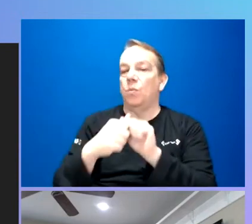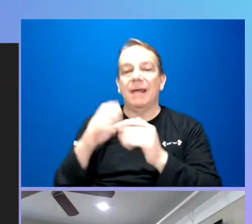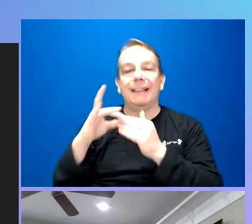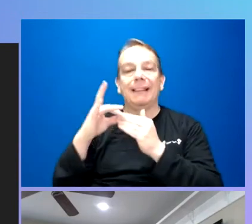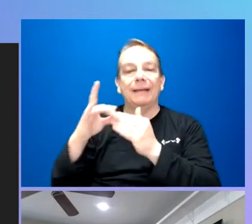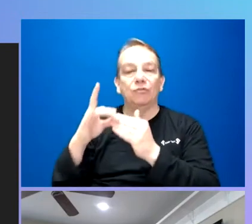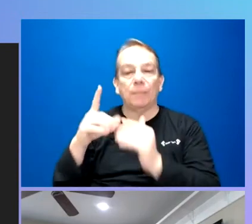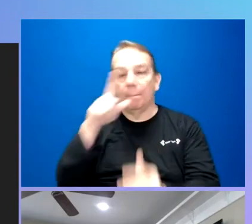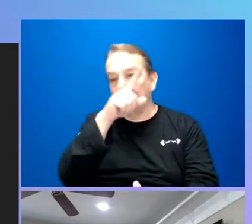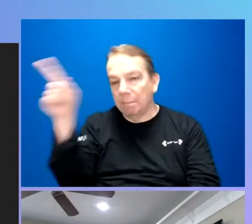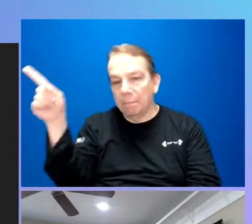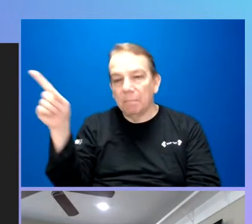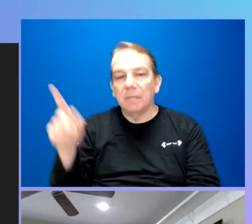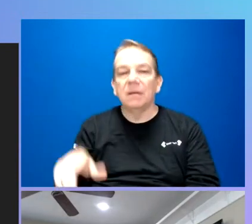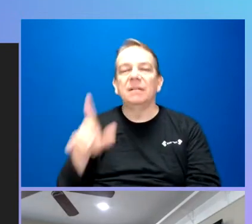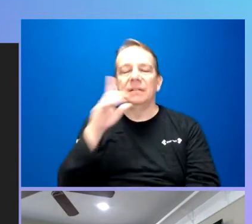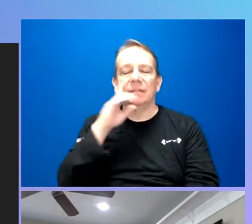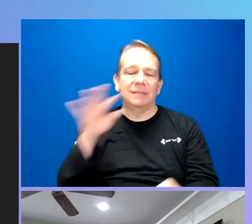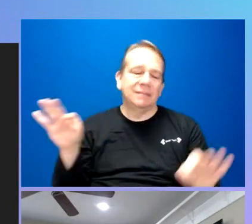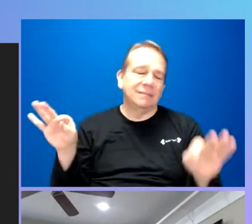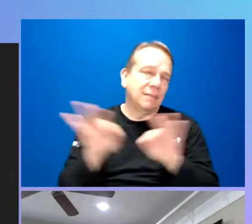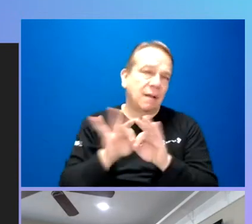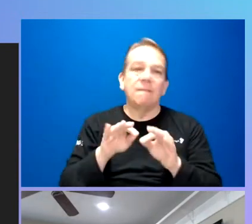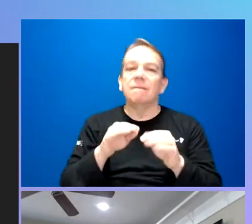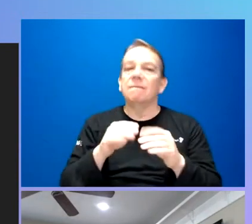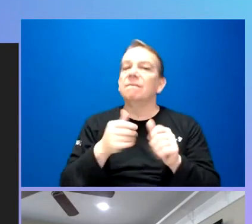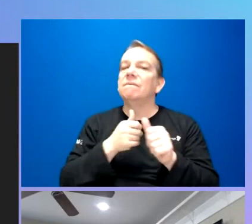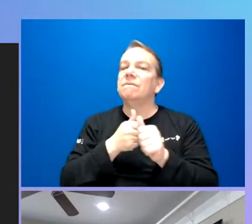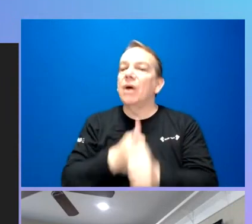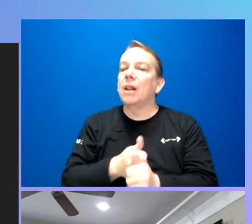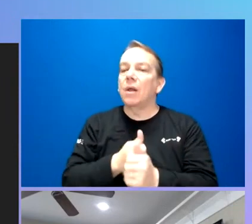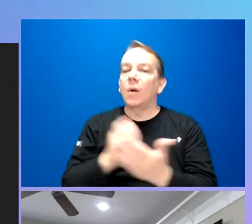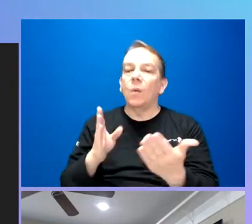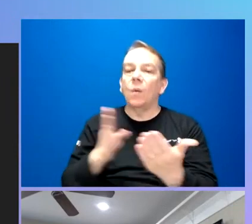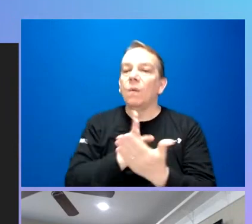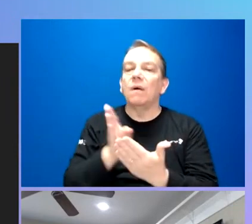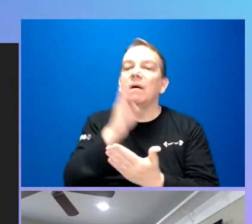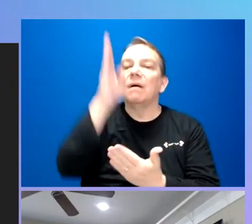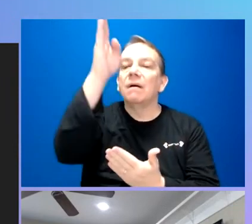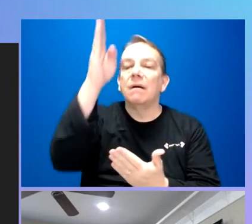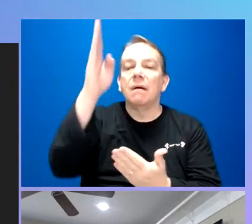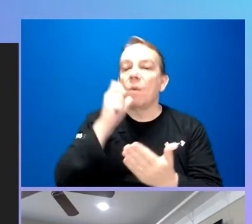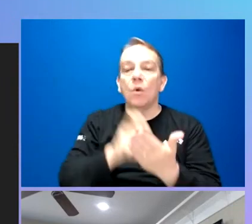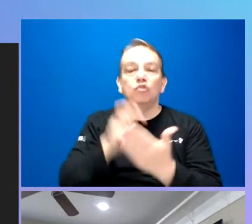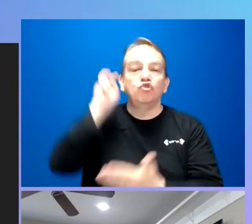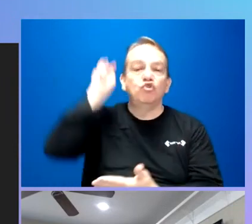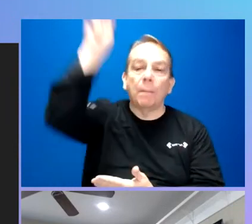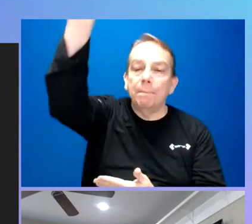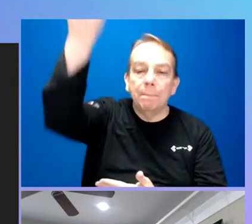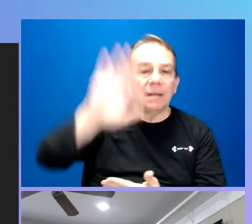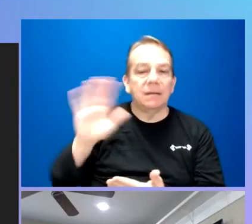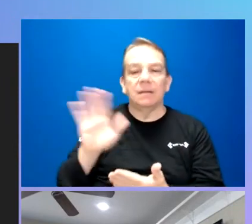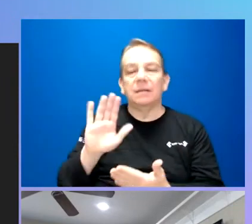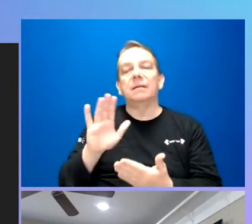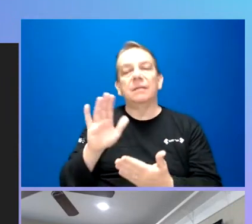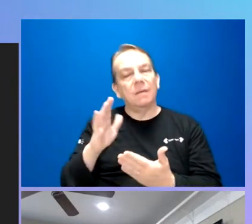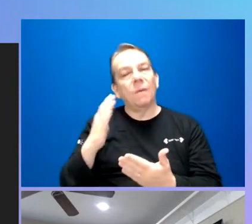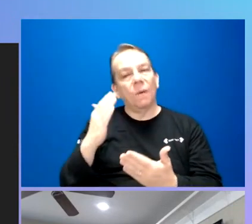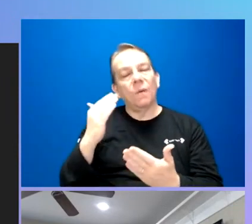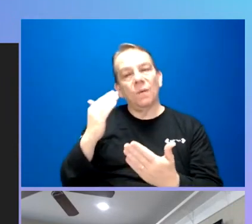how to properly ask for time, know your leader's support team,